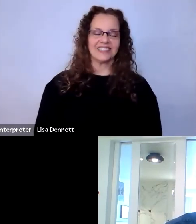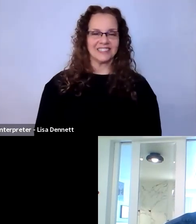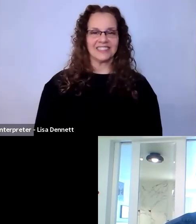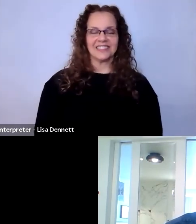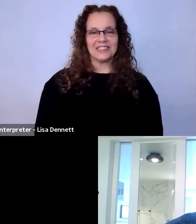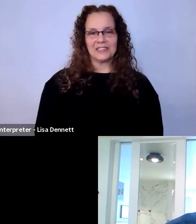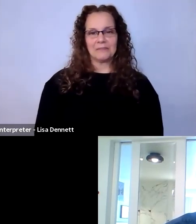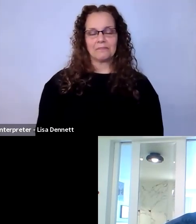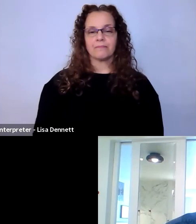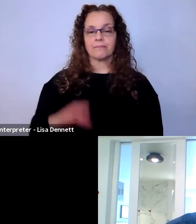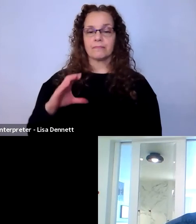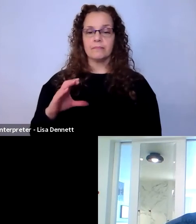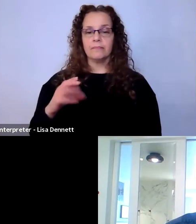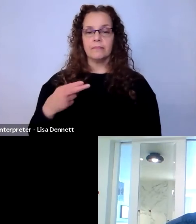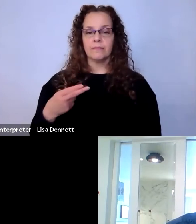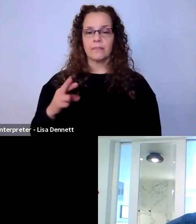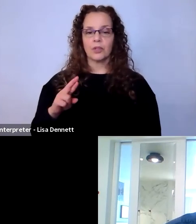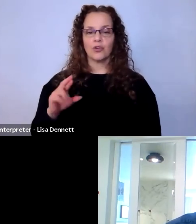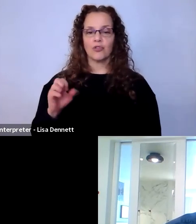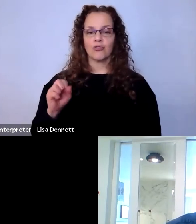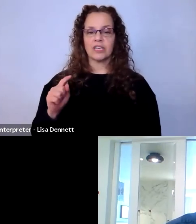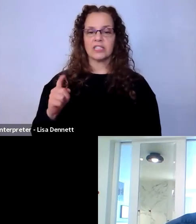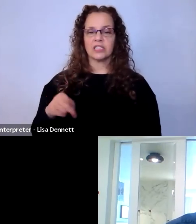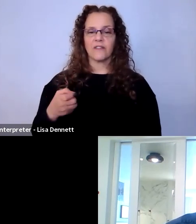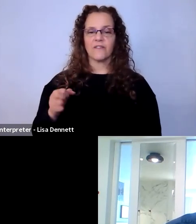Christopher dobson don't forget to acknowledge howdy rendered